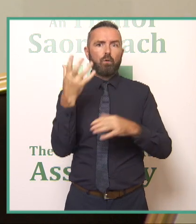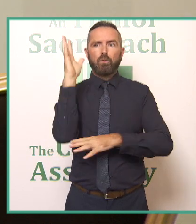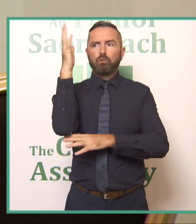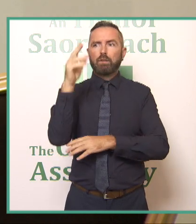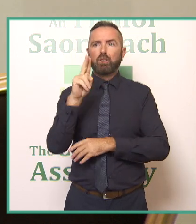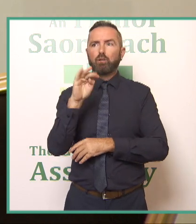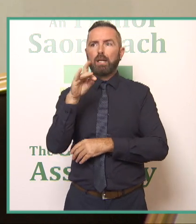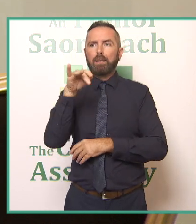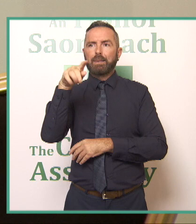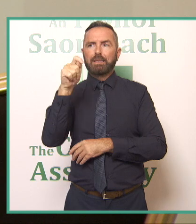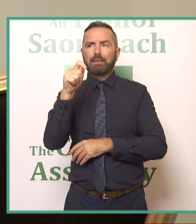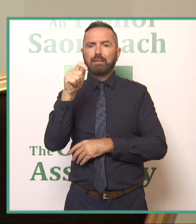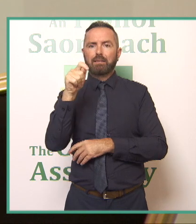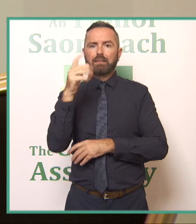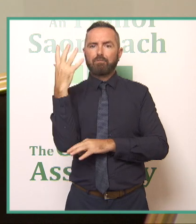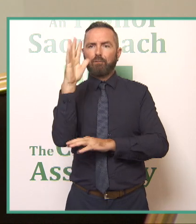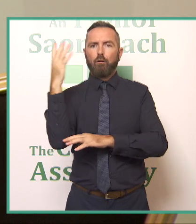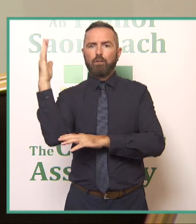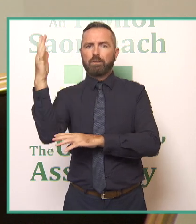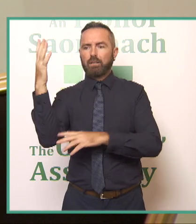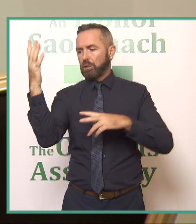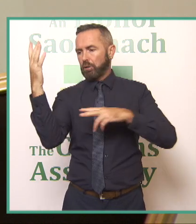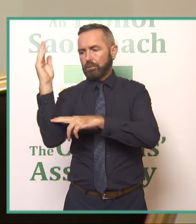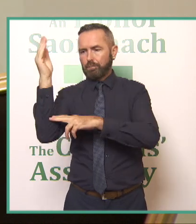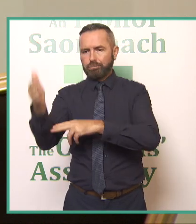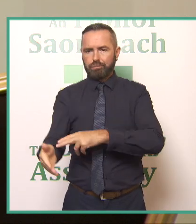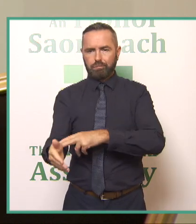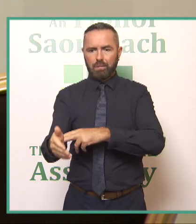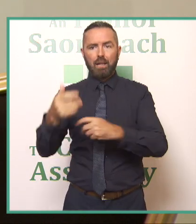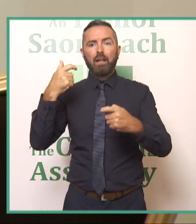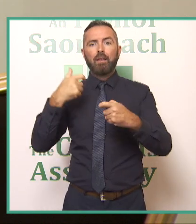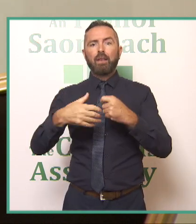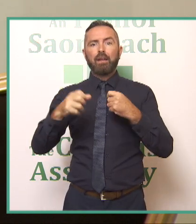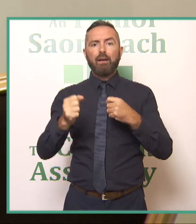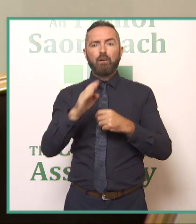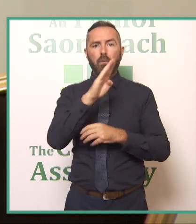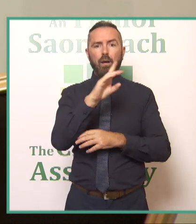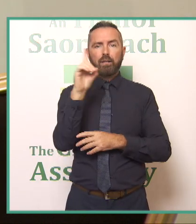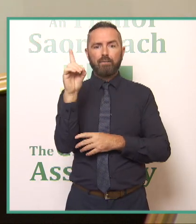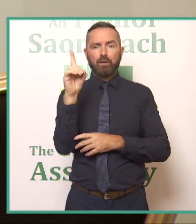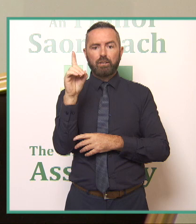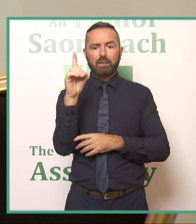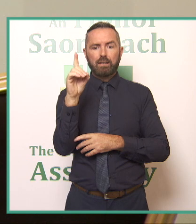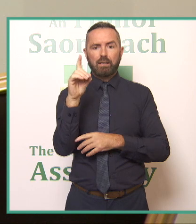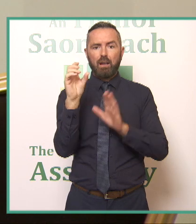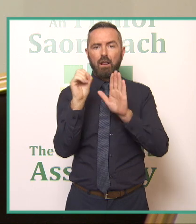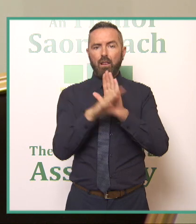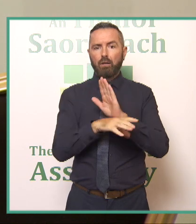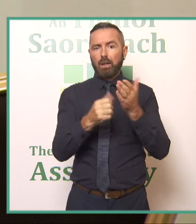species of tree and then we had a biodiversity a Citizens assembly on biodiversity loss at which